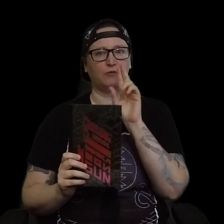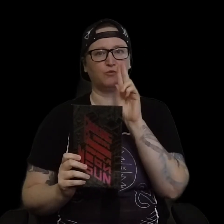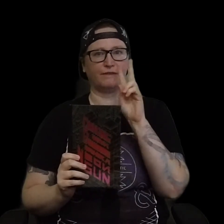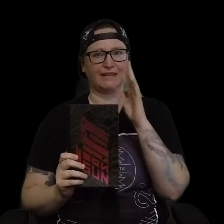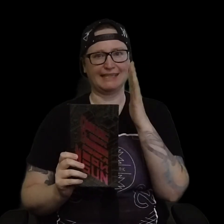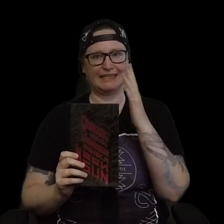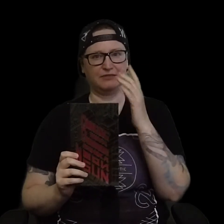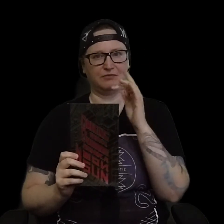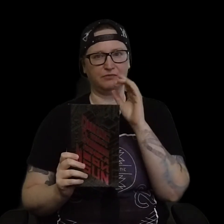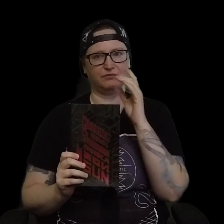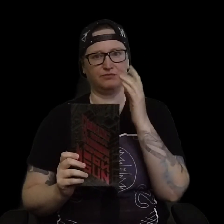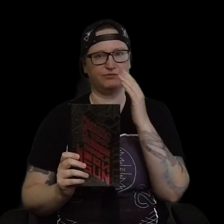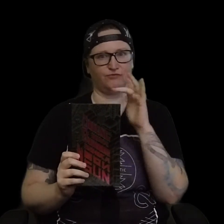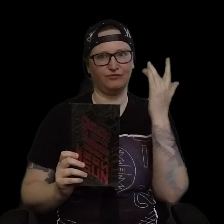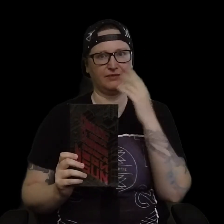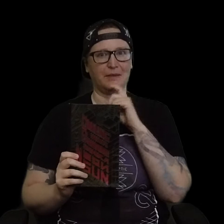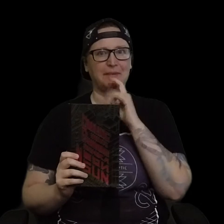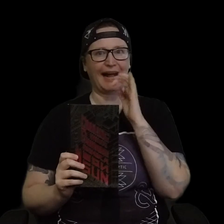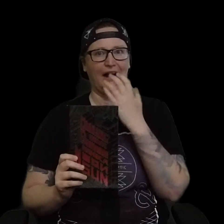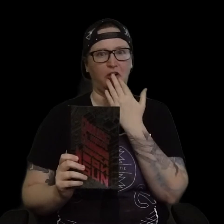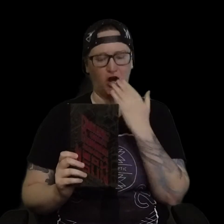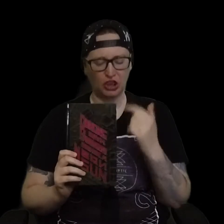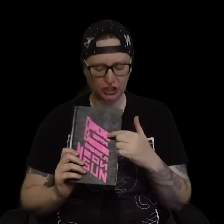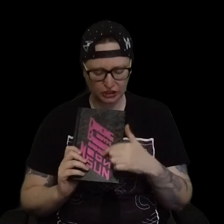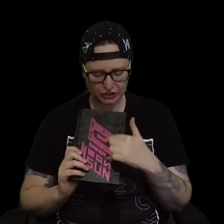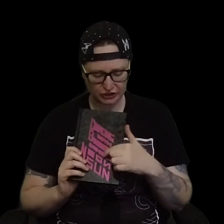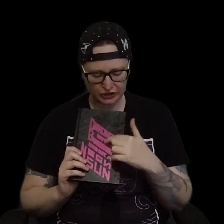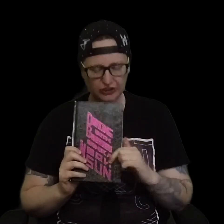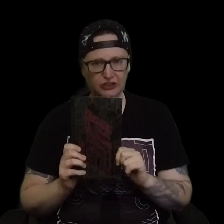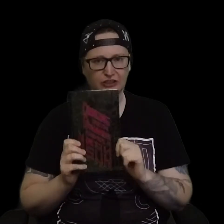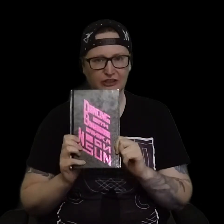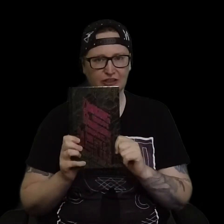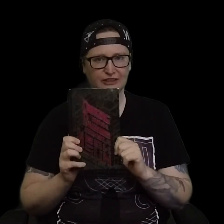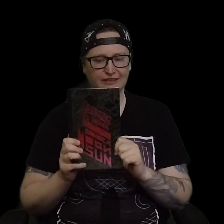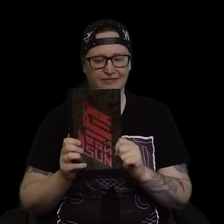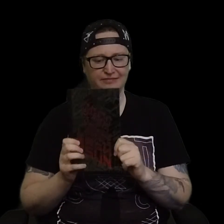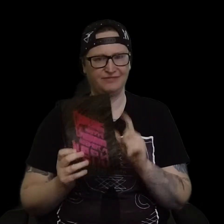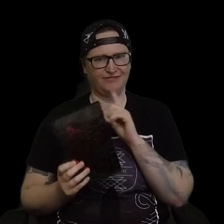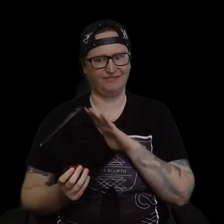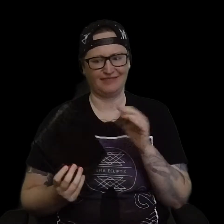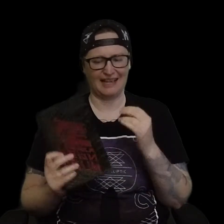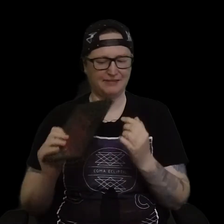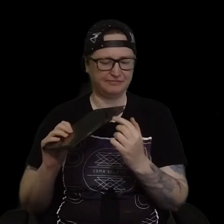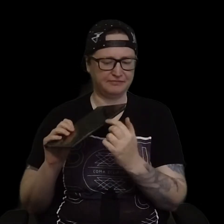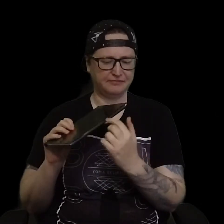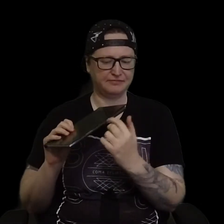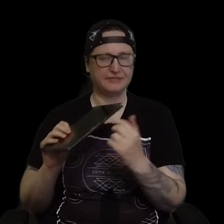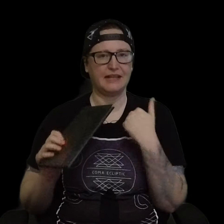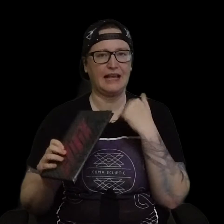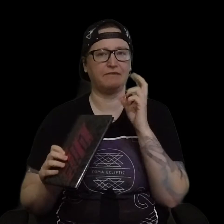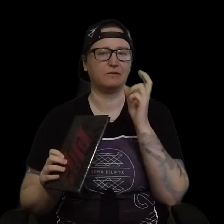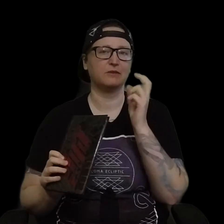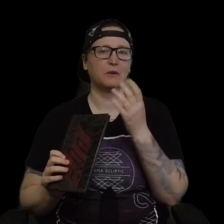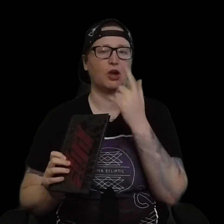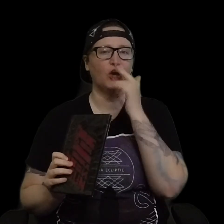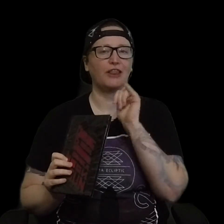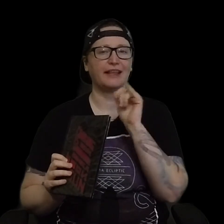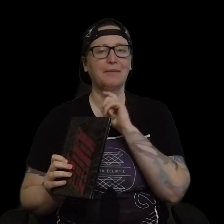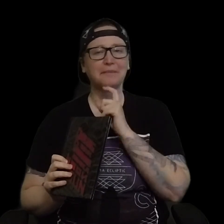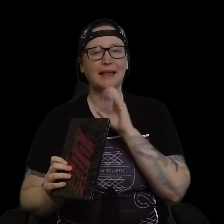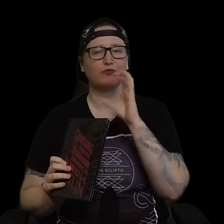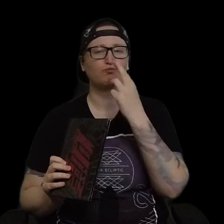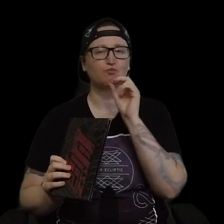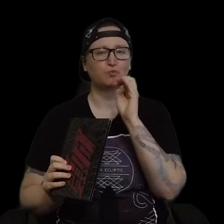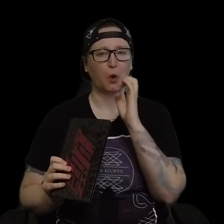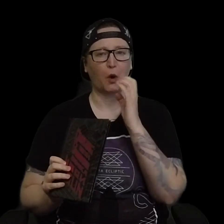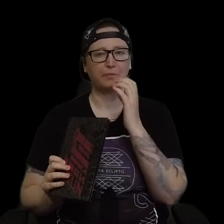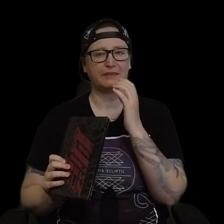almost like a UV kind of metallic color and shine really nice and then it has what looks like a